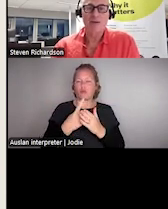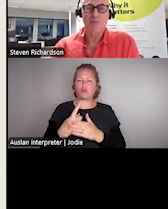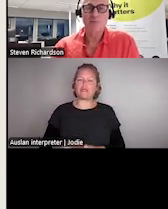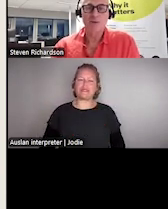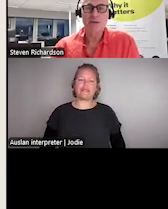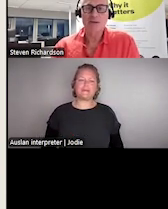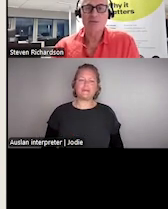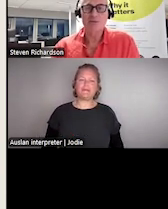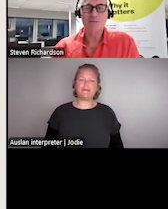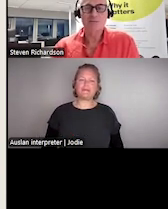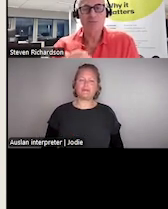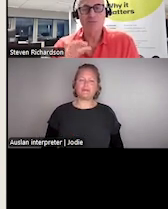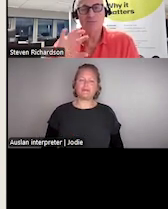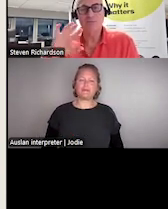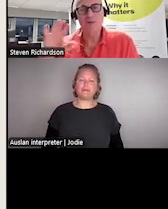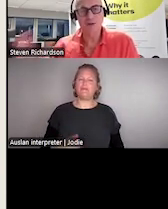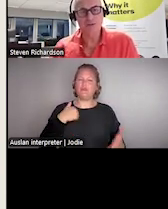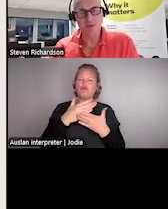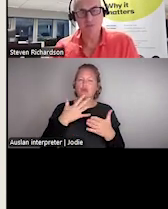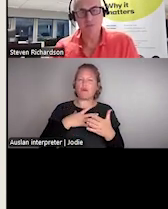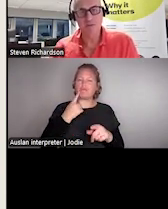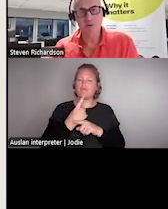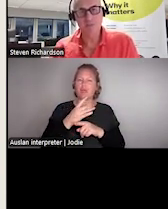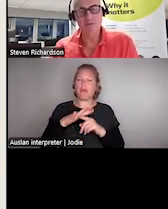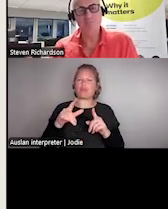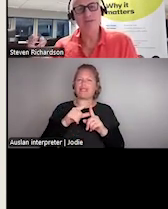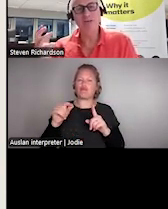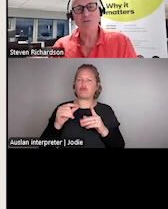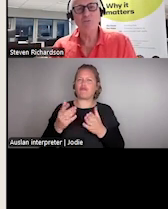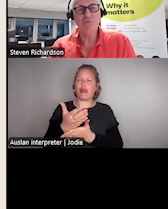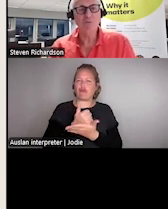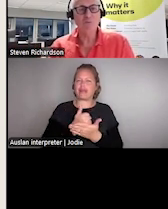I really want to lean into digital fundraising platforms at the moment. Any of you, of course,